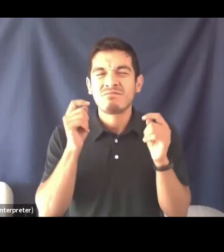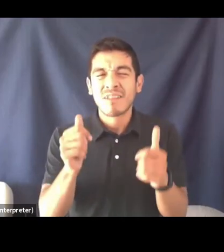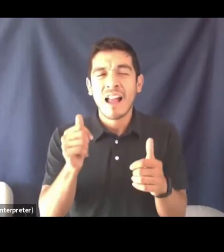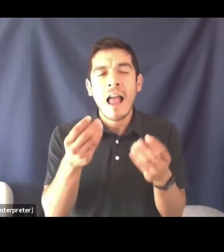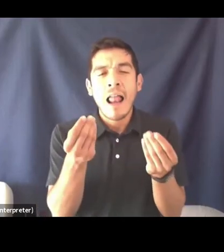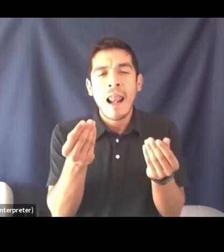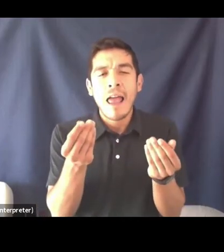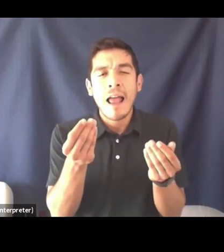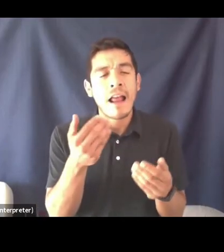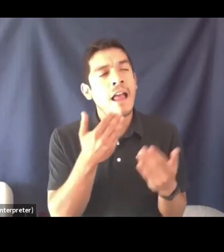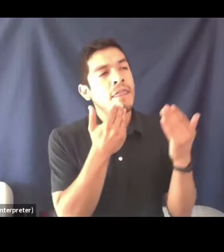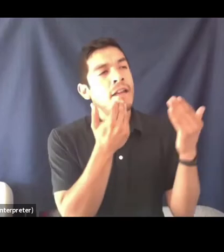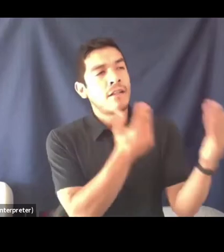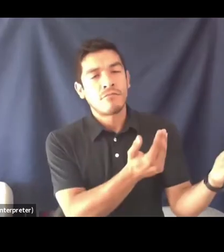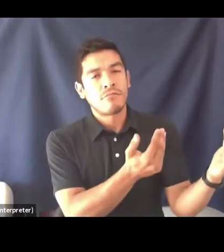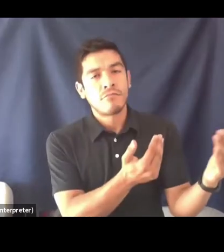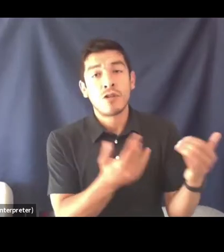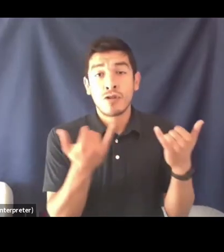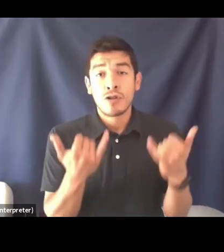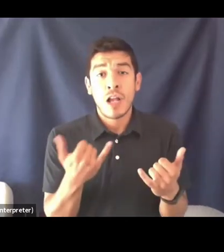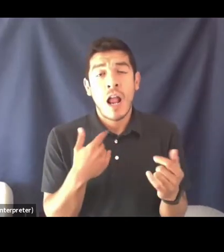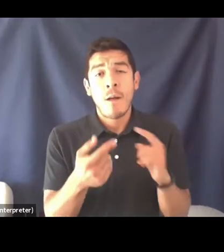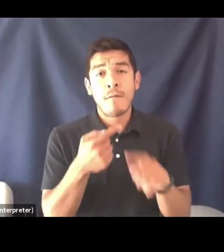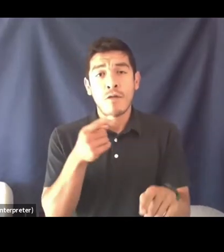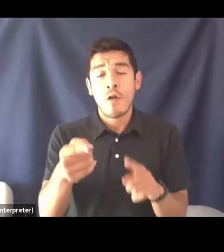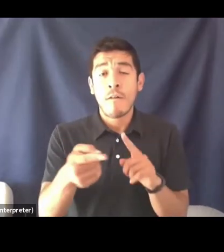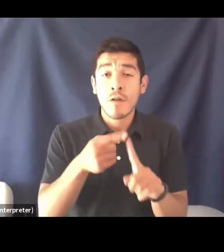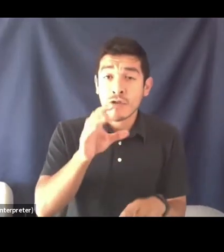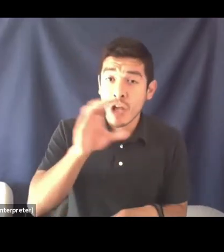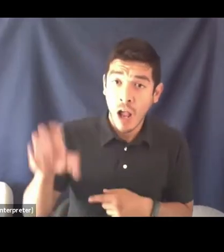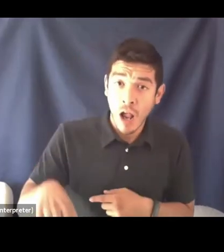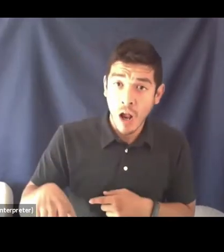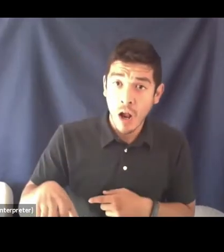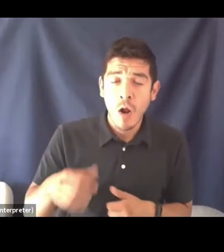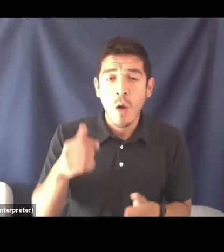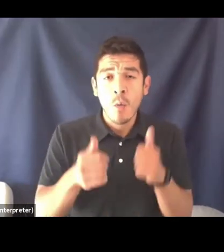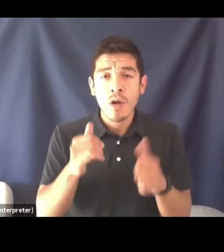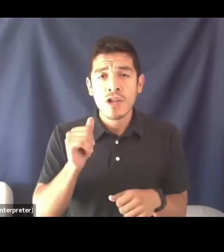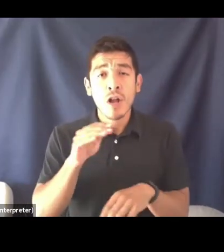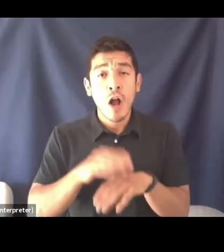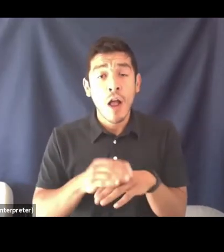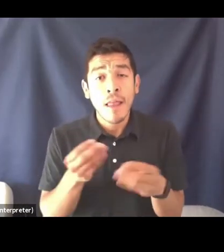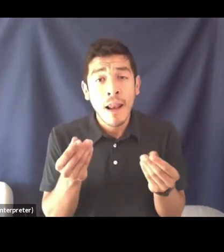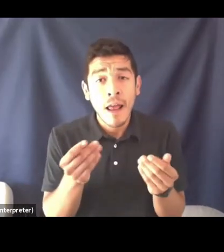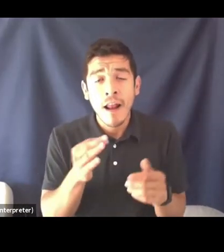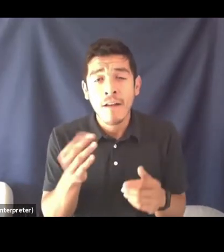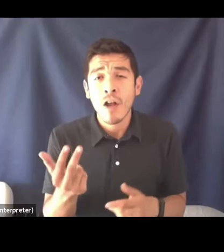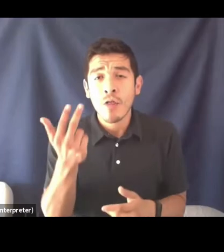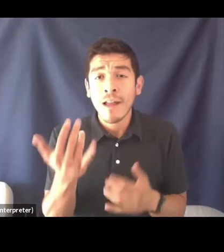Today I am coming to you from Chicago. Which is on the land of the three fires people;